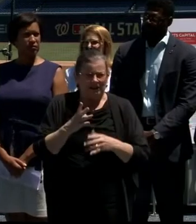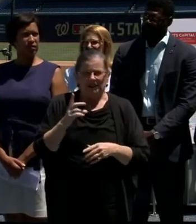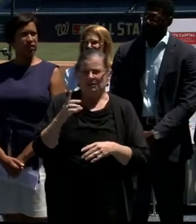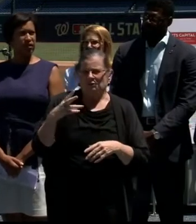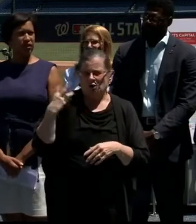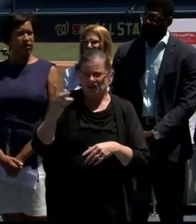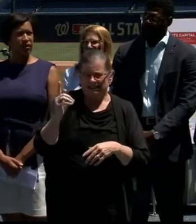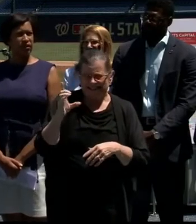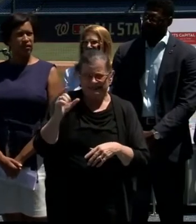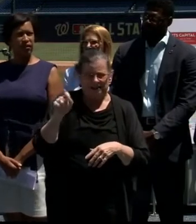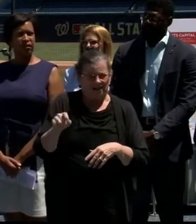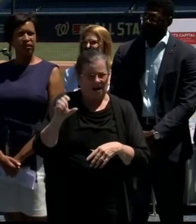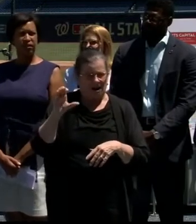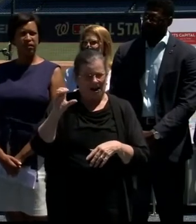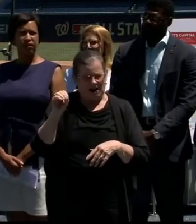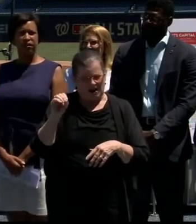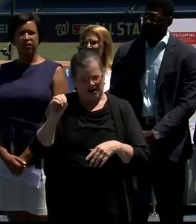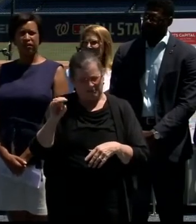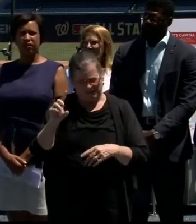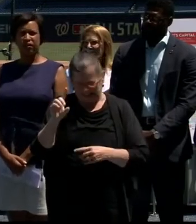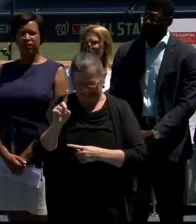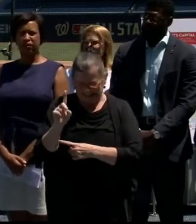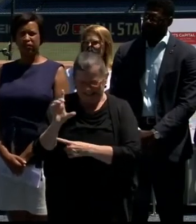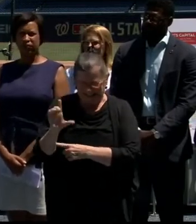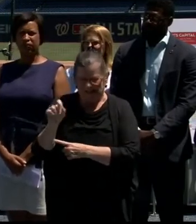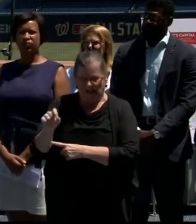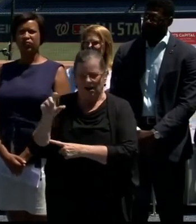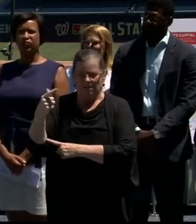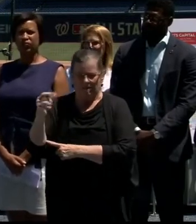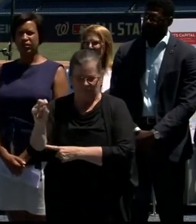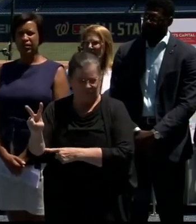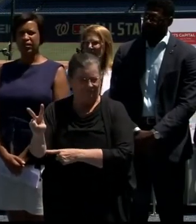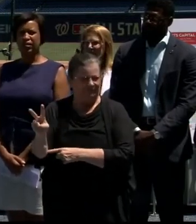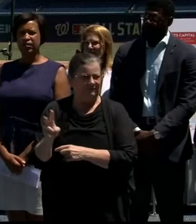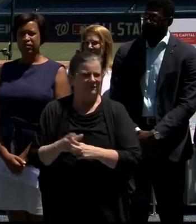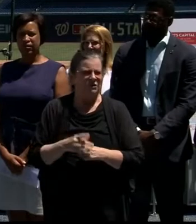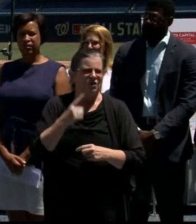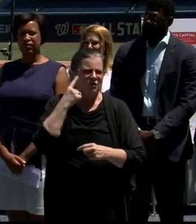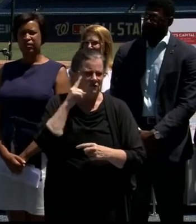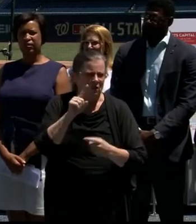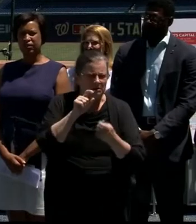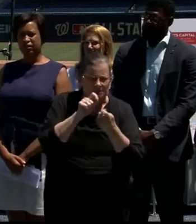WE WANT YOU TO VISIT THAT SITE BEFORE YOU TRAVEL SO YOU HAVE A PLAN IN PLACE.